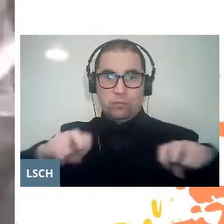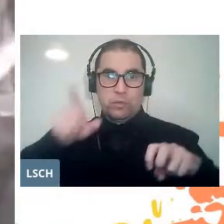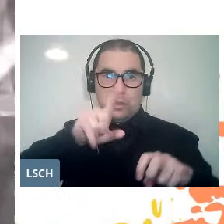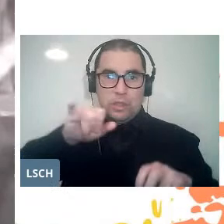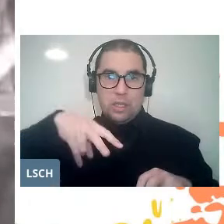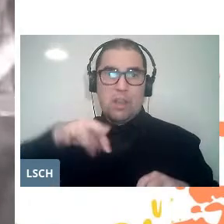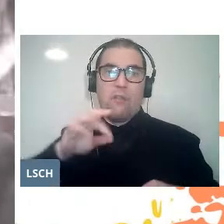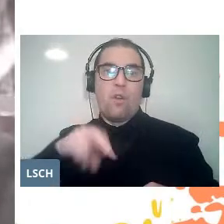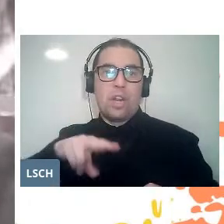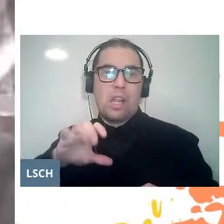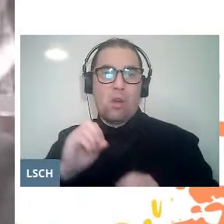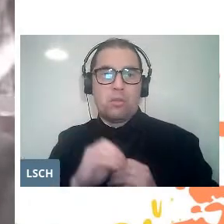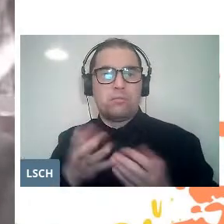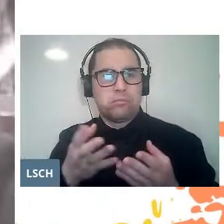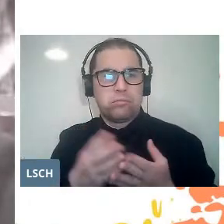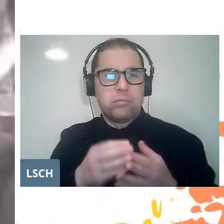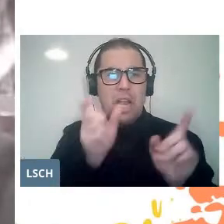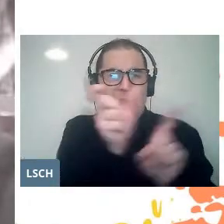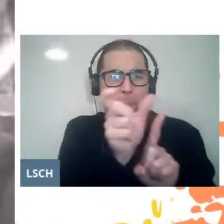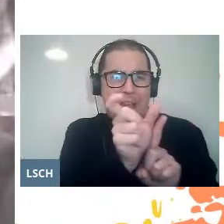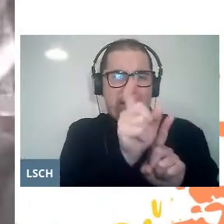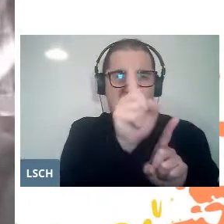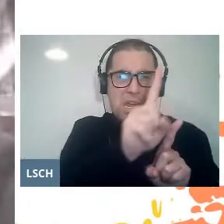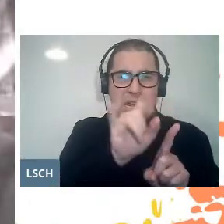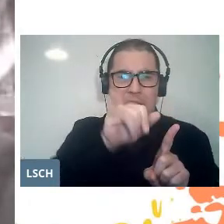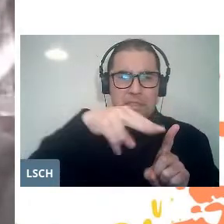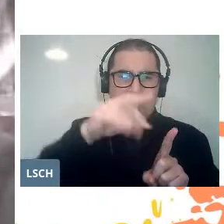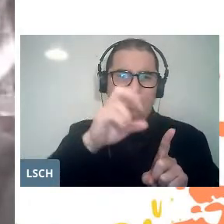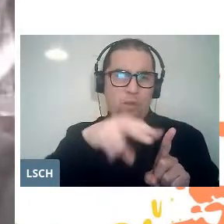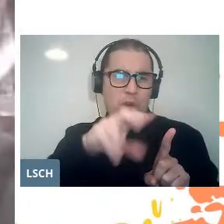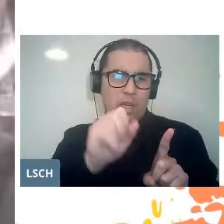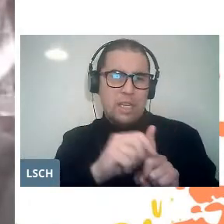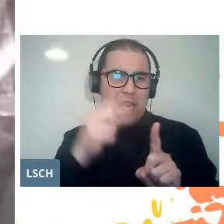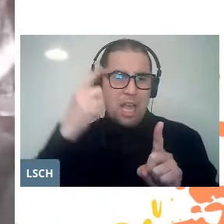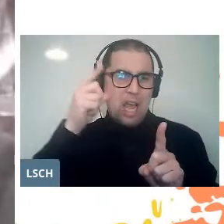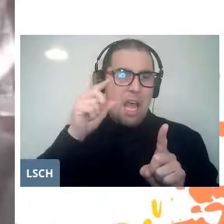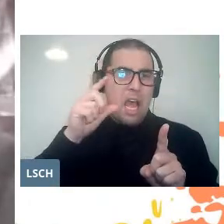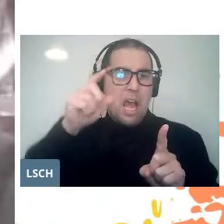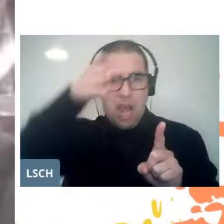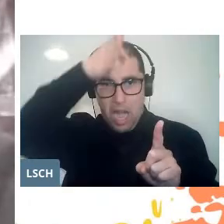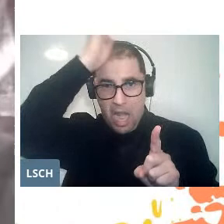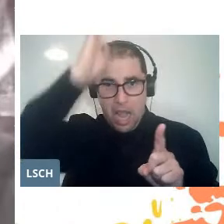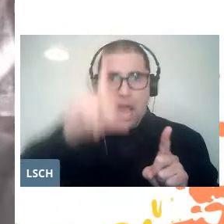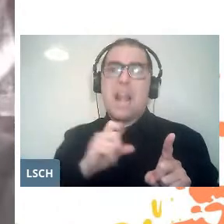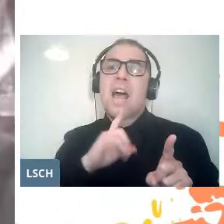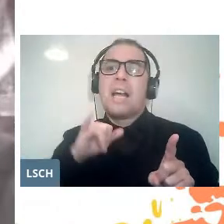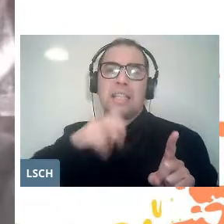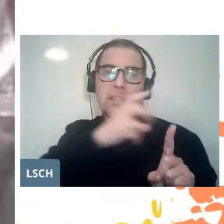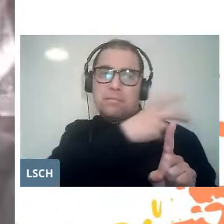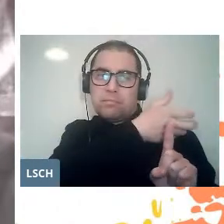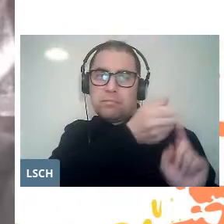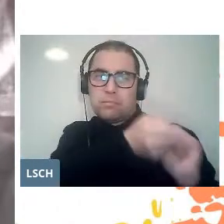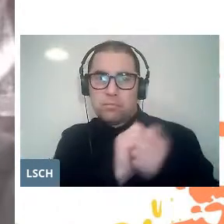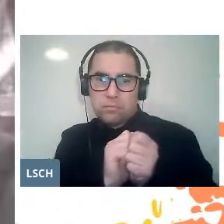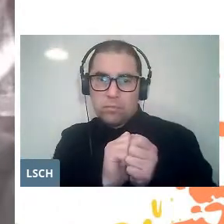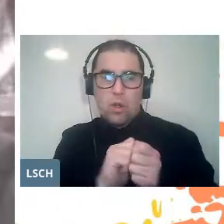The term symphony comes from Latin, and can be defined as "sound together"